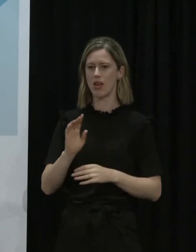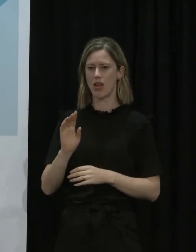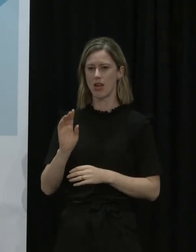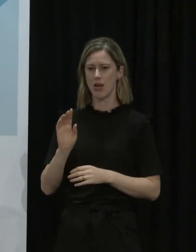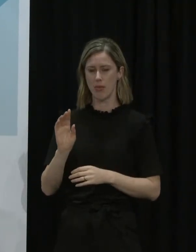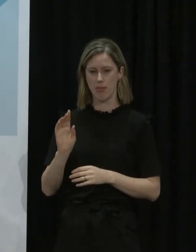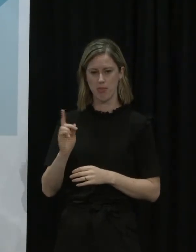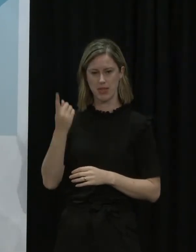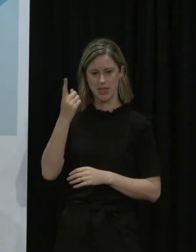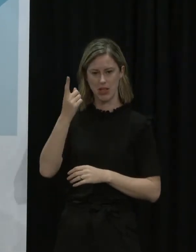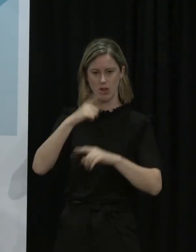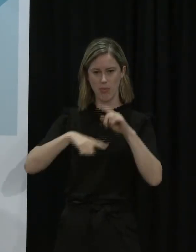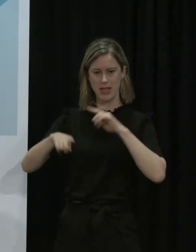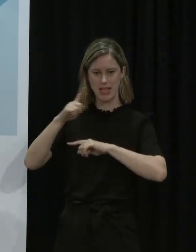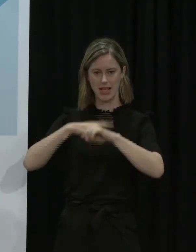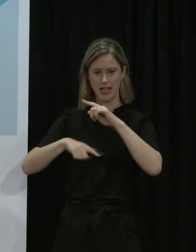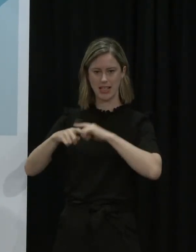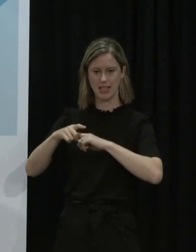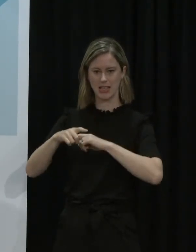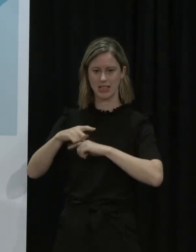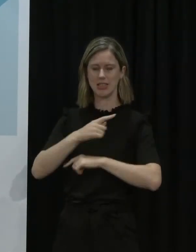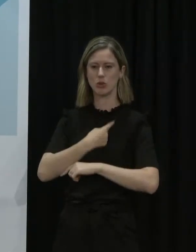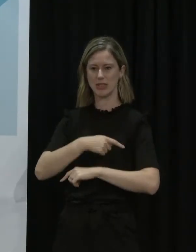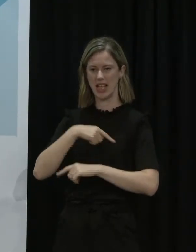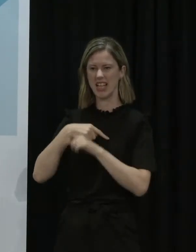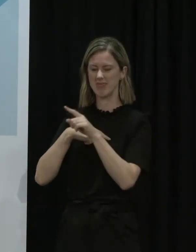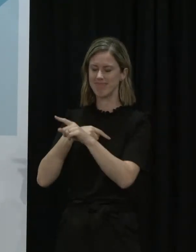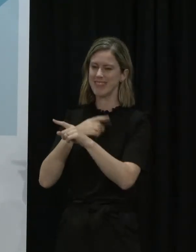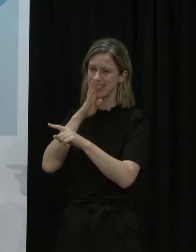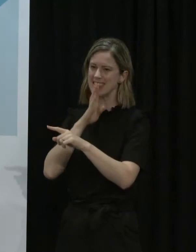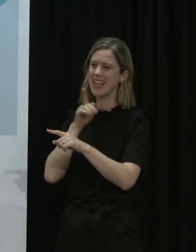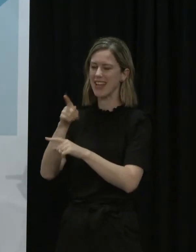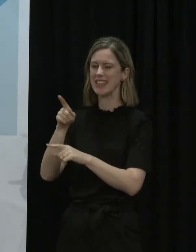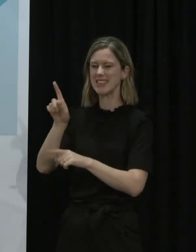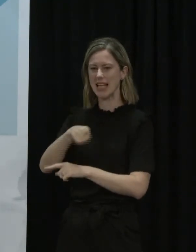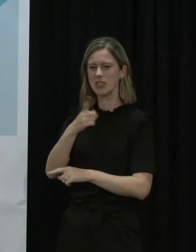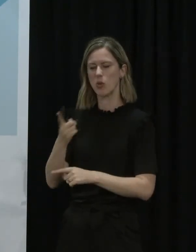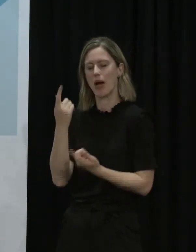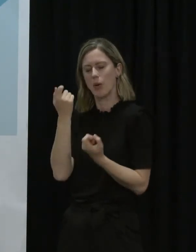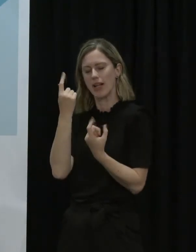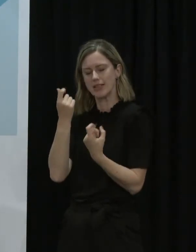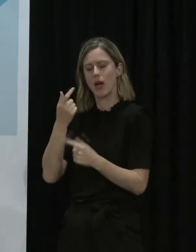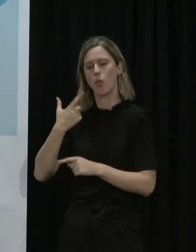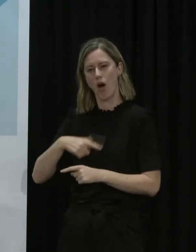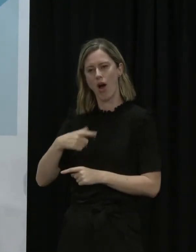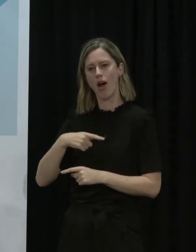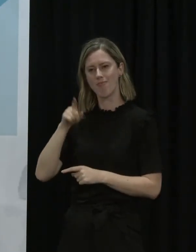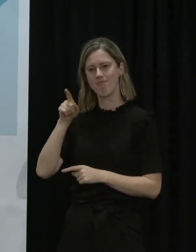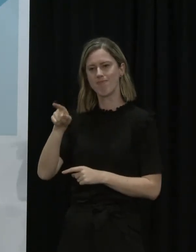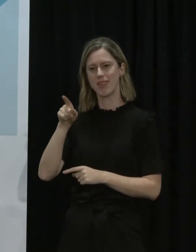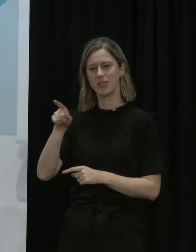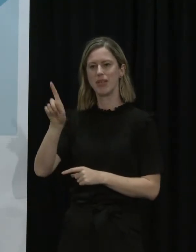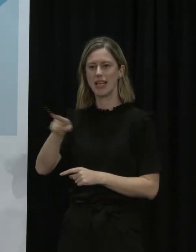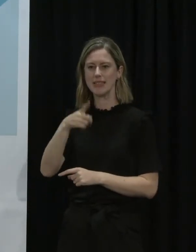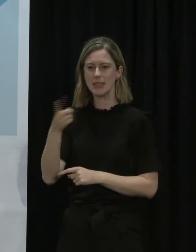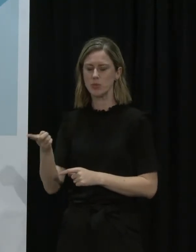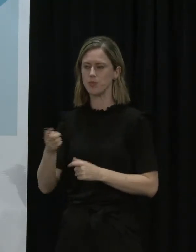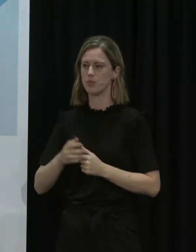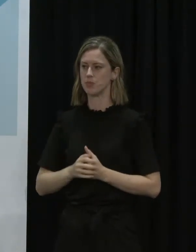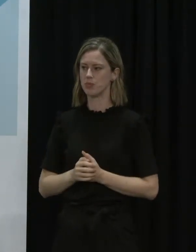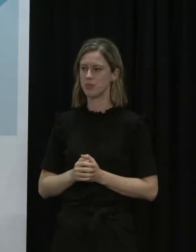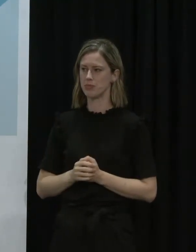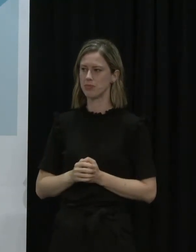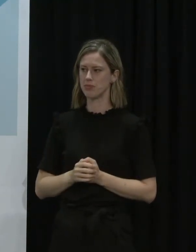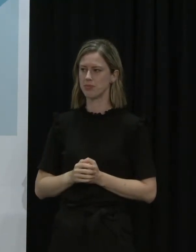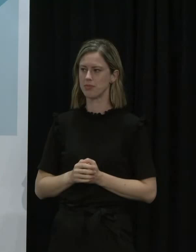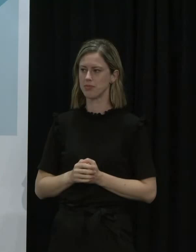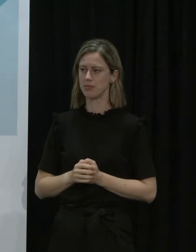That reiterates the point.